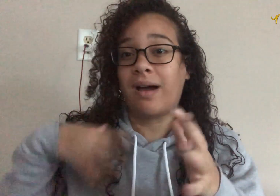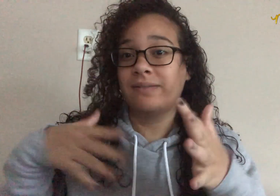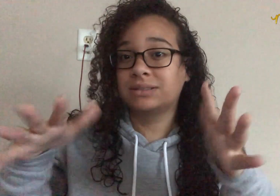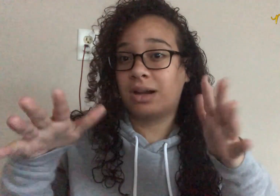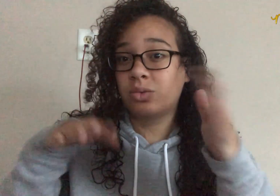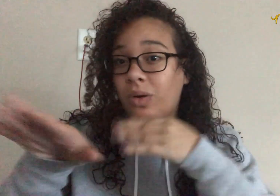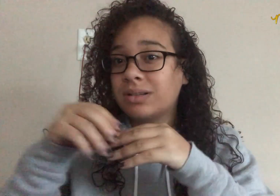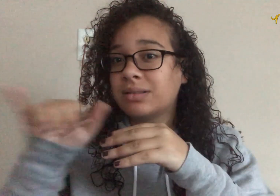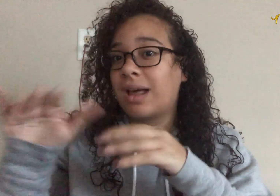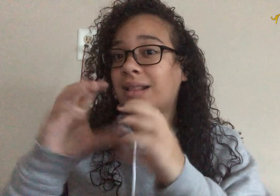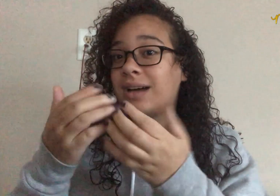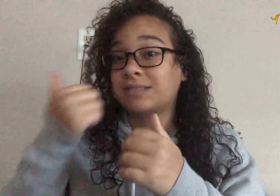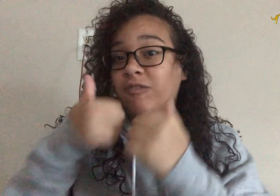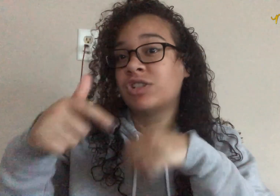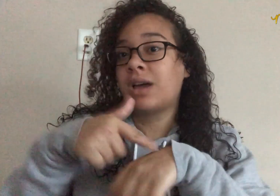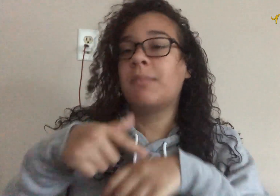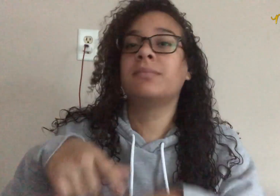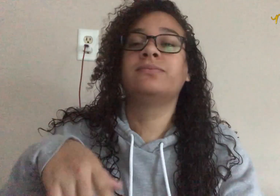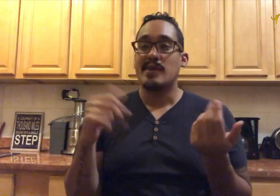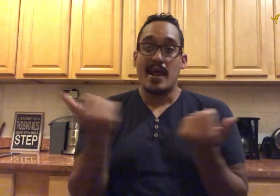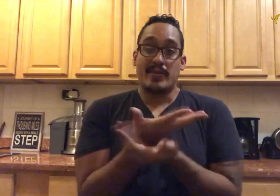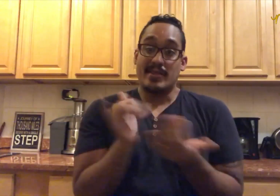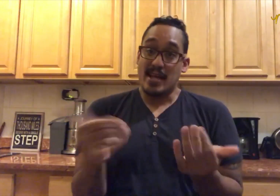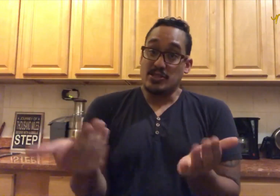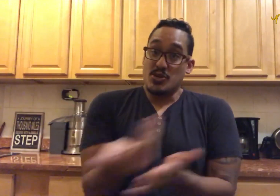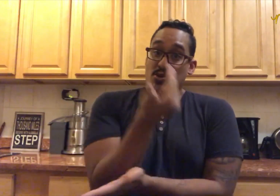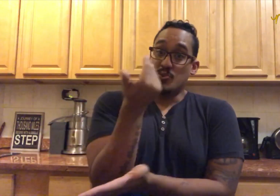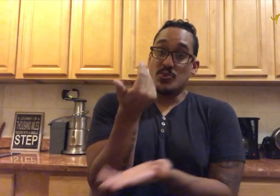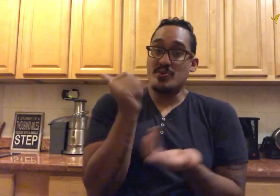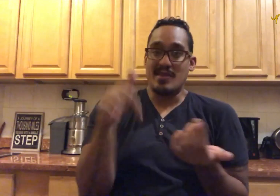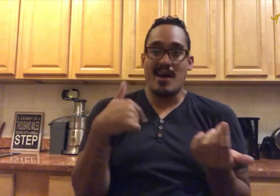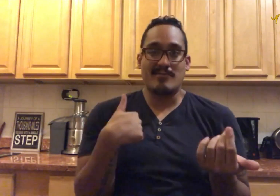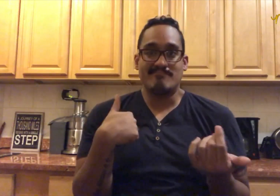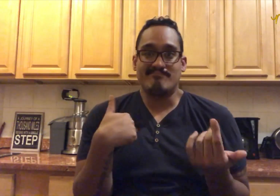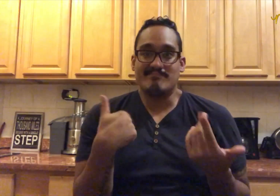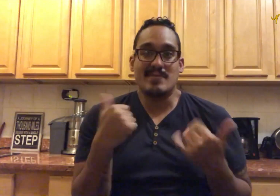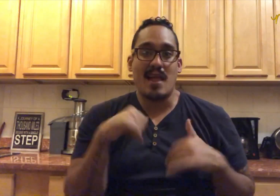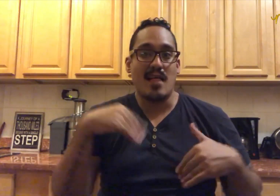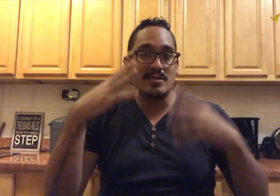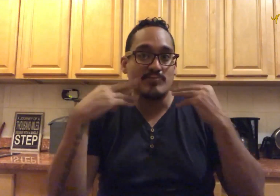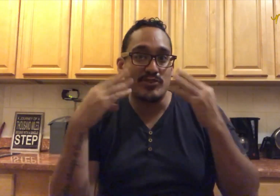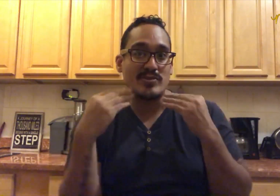I would have anxiety going to that class every single time. Anything new, that I haven't experienced yet,